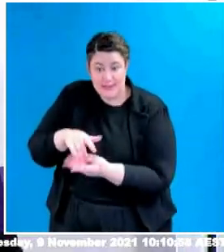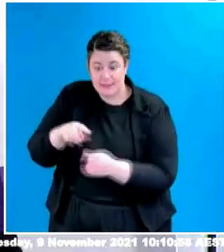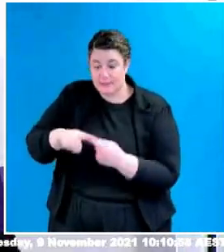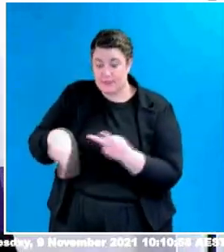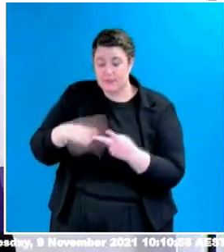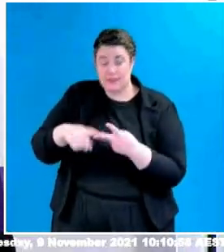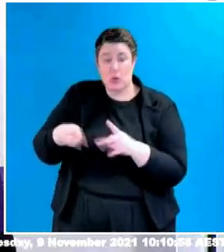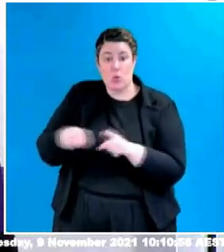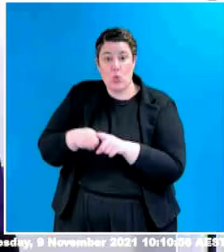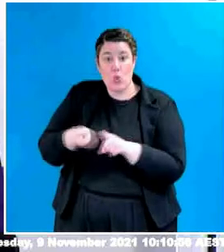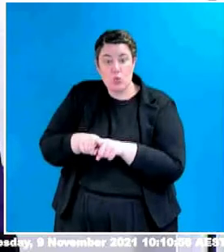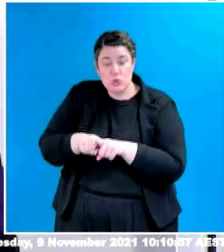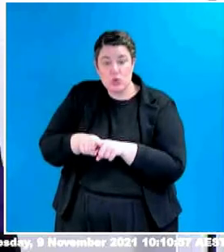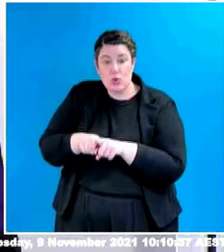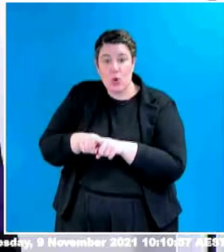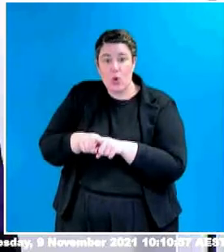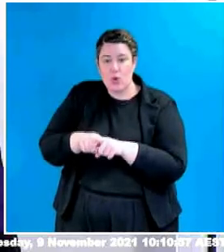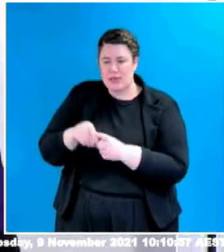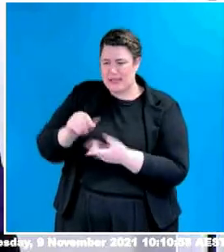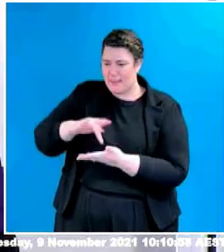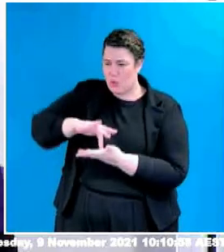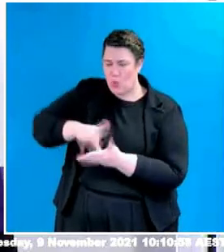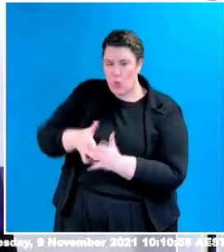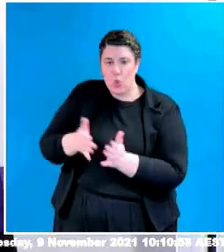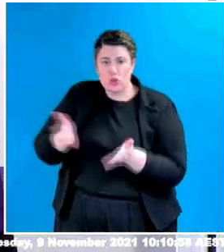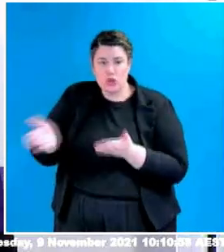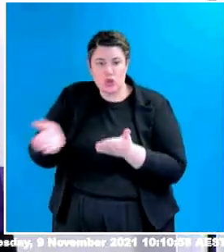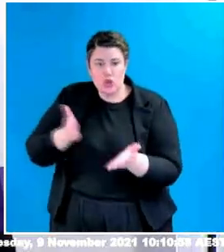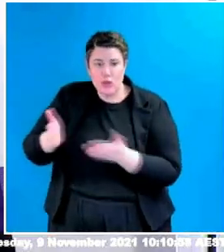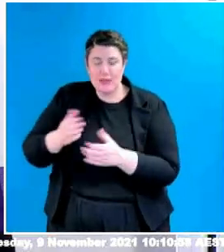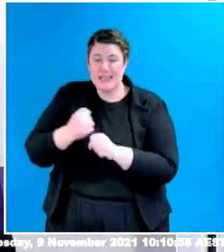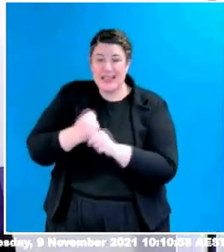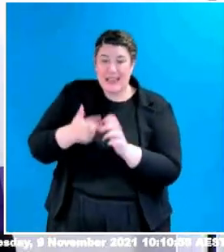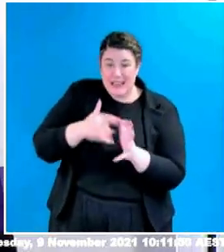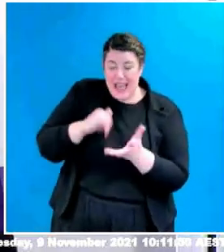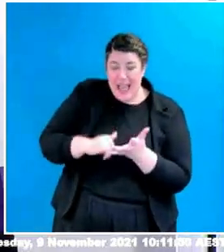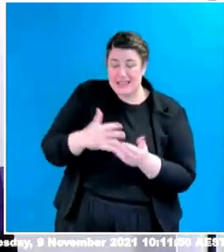provision of some core services such as gas, electricity, water supply,